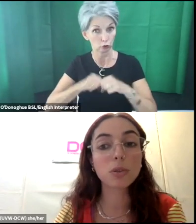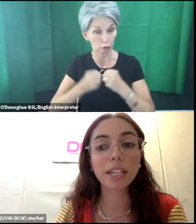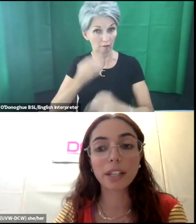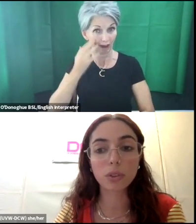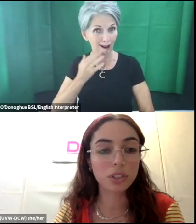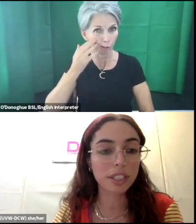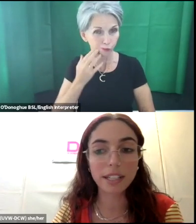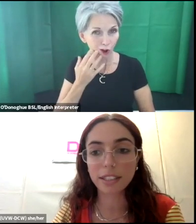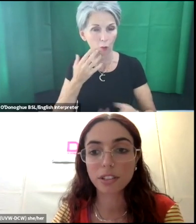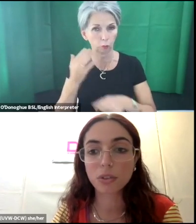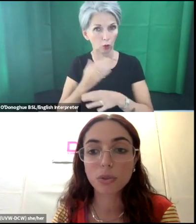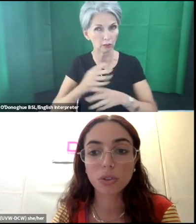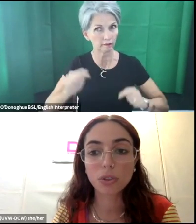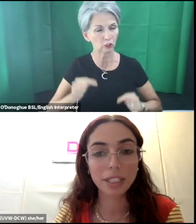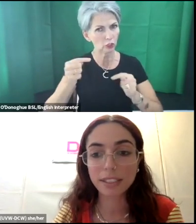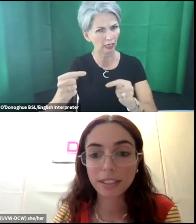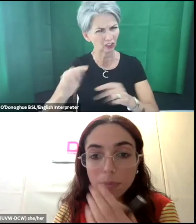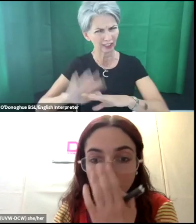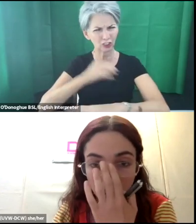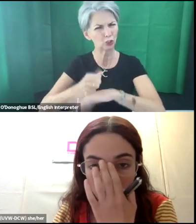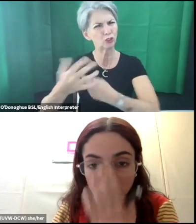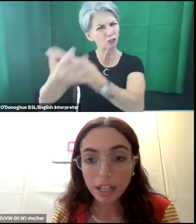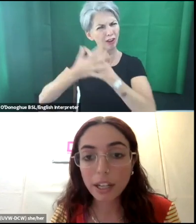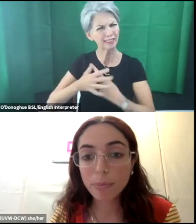in UK courts as institutional racism.